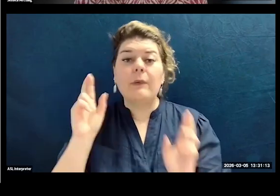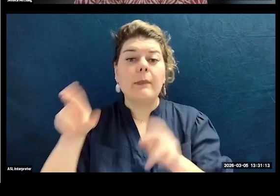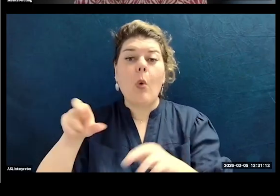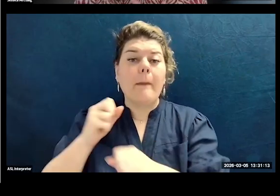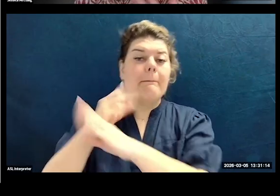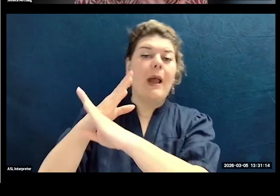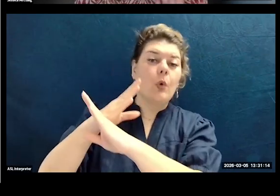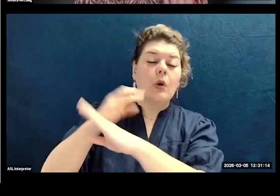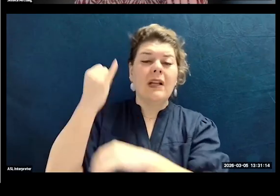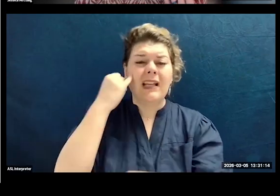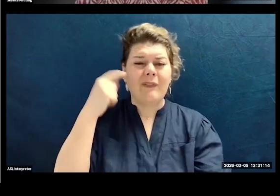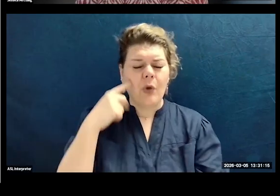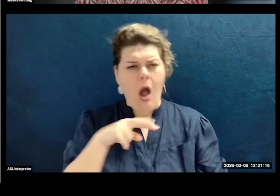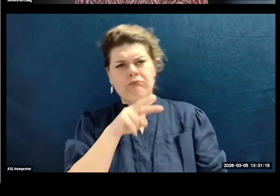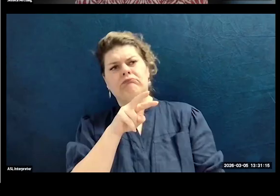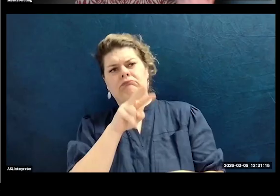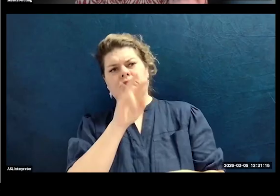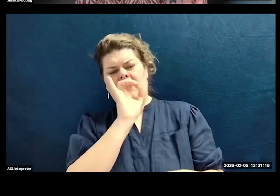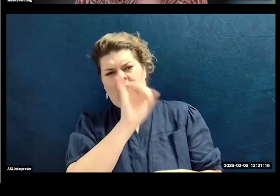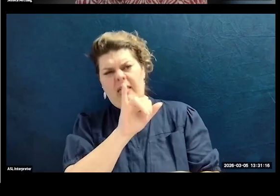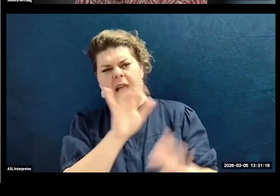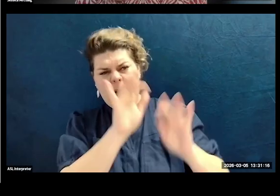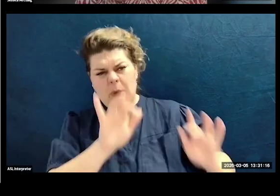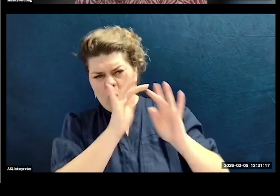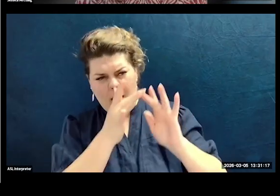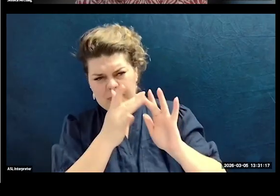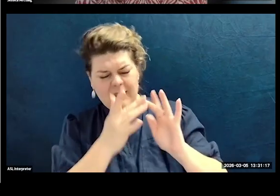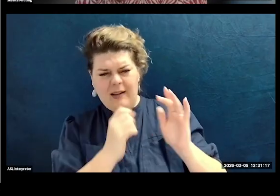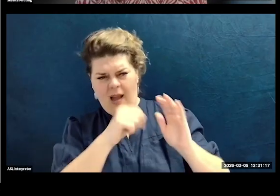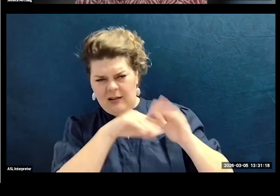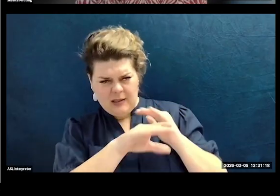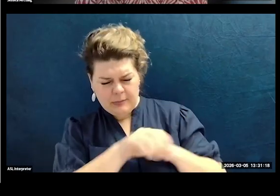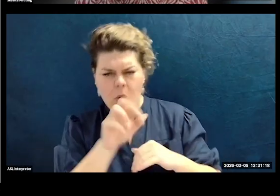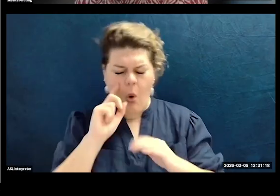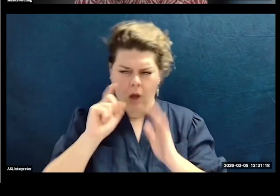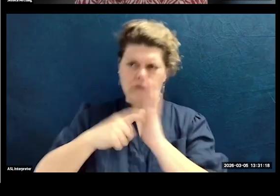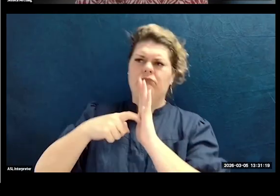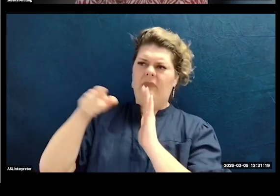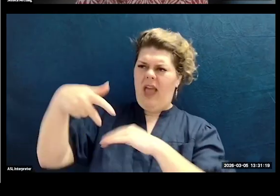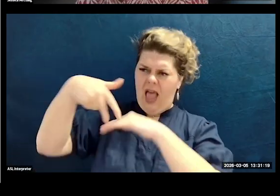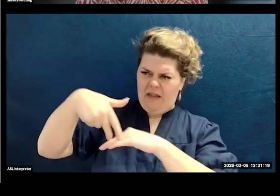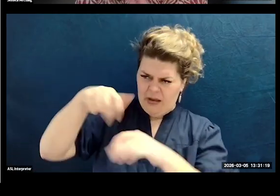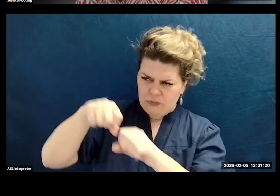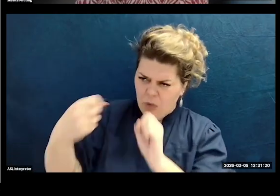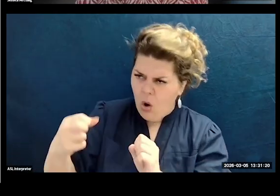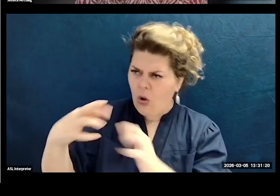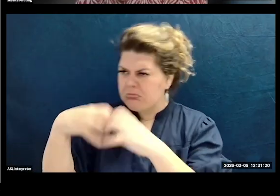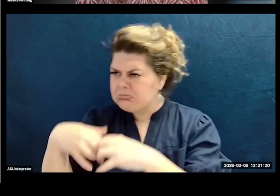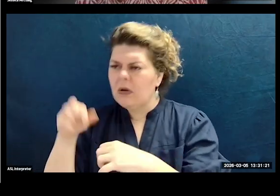So, if you run into a digital accessibility barrier or a physical accessibility barrier, or you know someone that does, please report it to us.